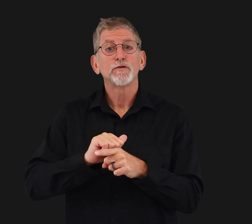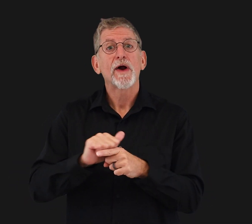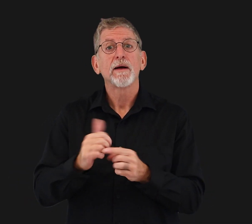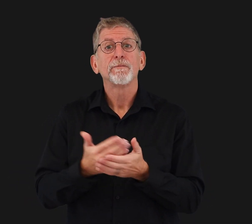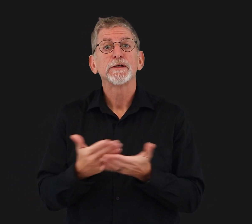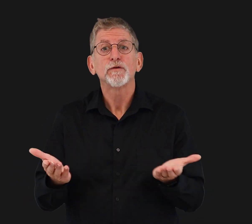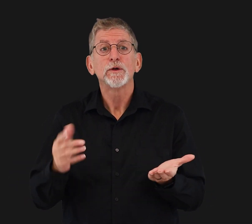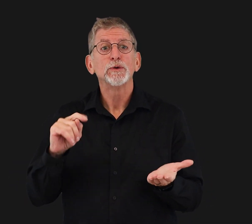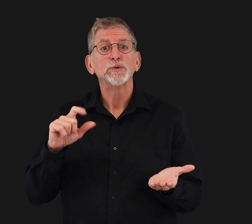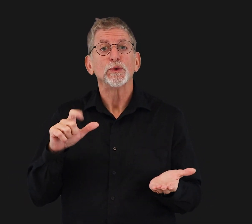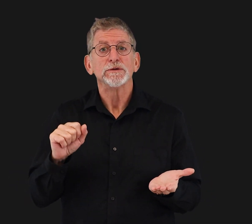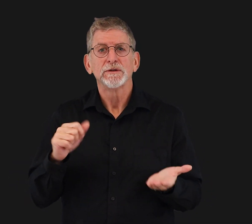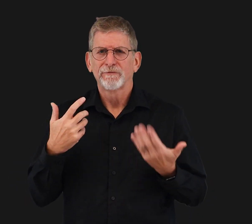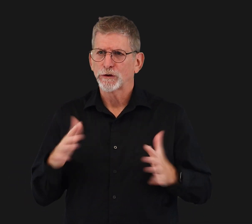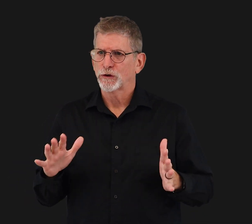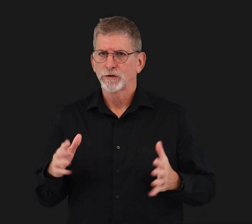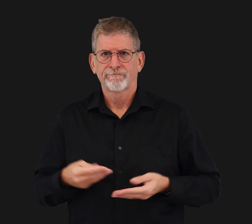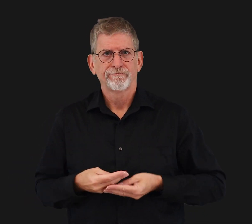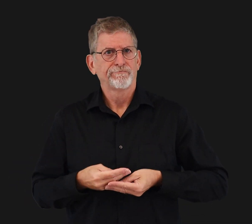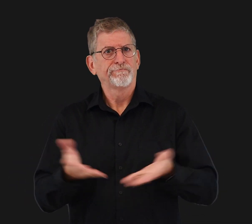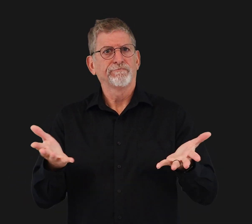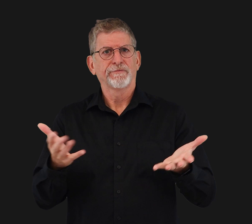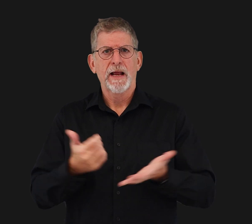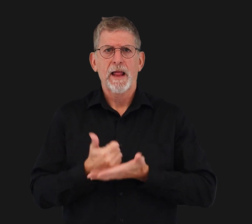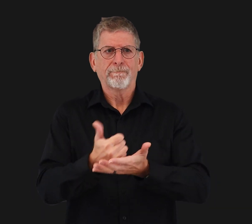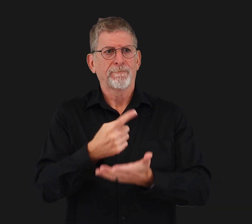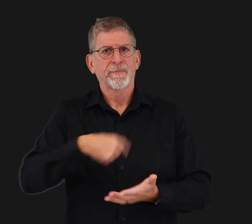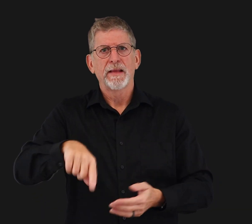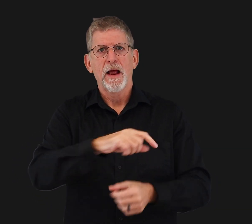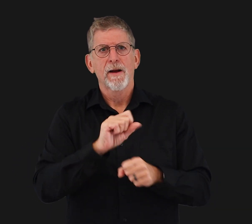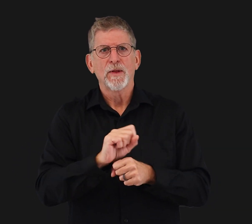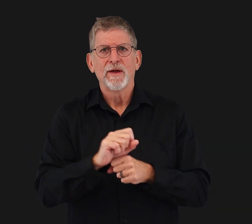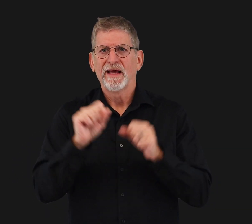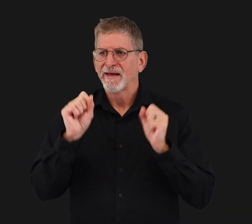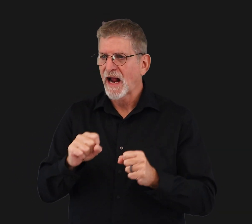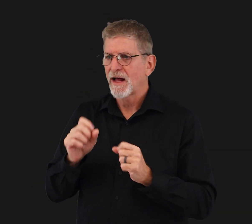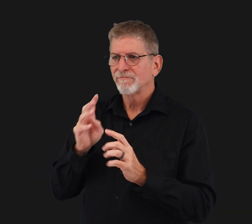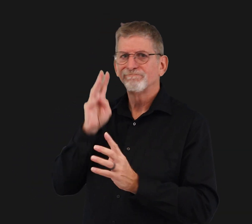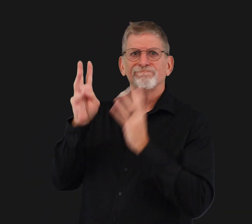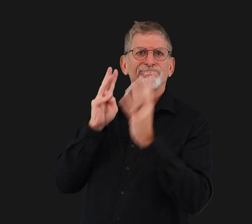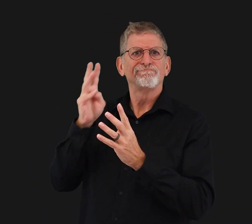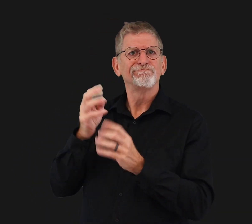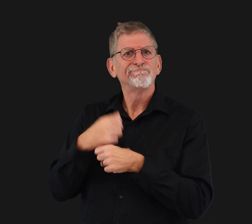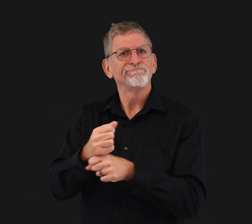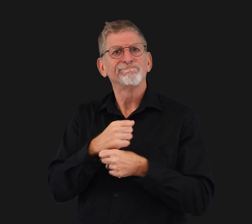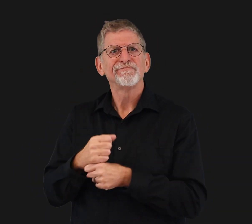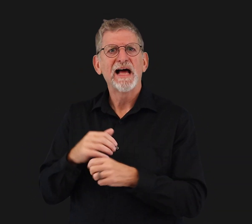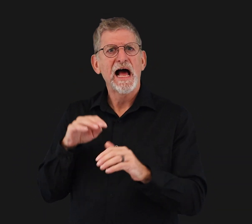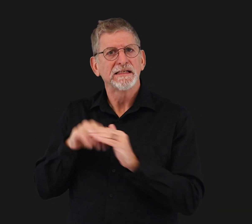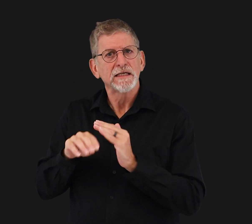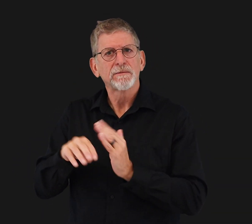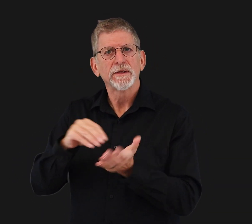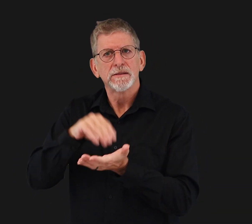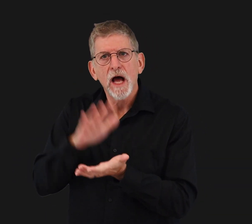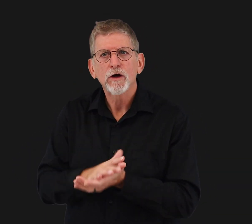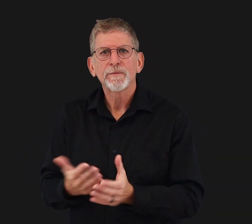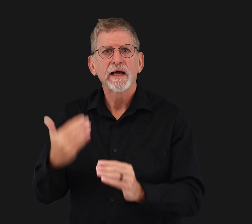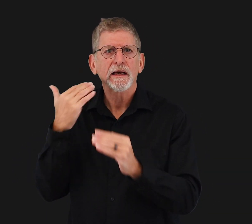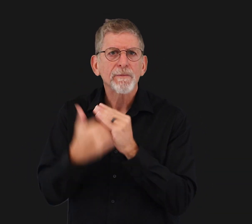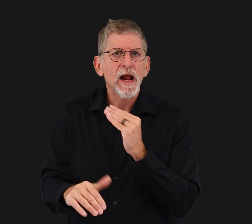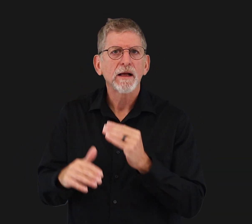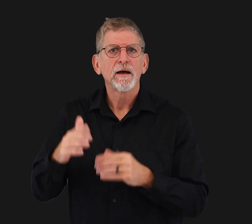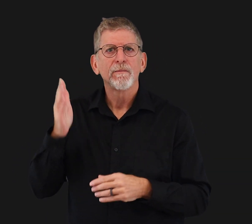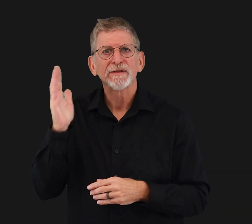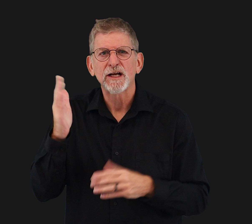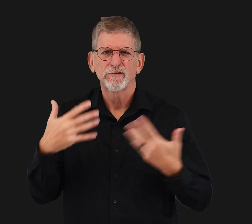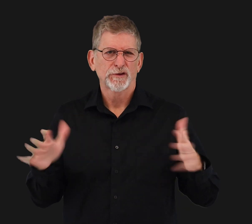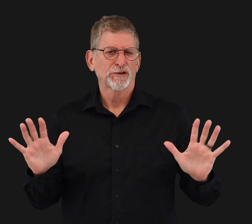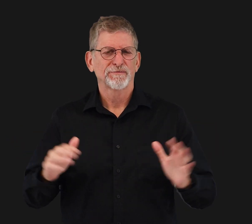• Training material and tools have been made available to help employees create accessible documents, emails, and presentations.